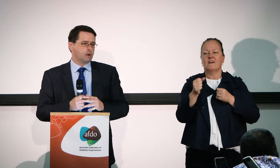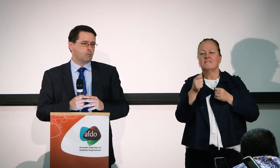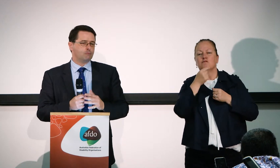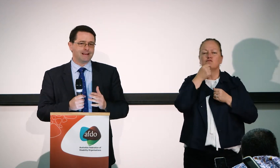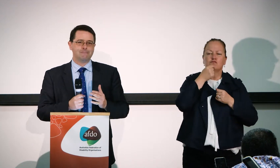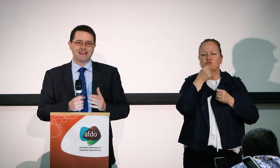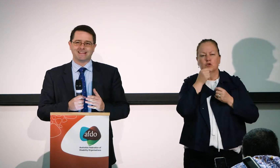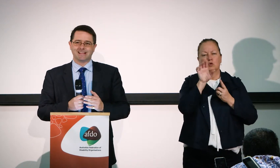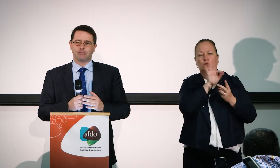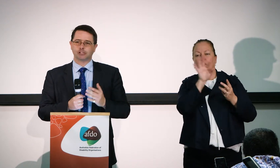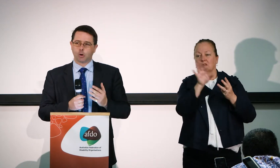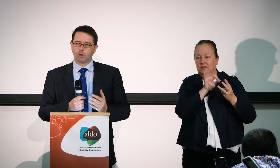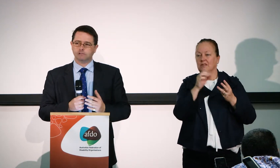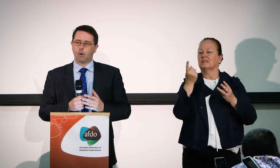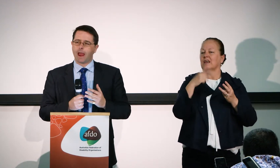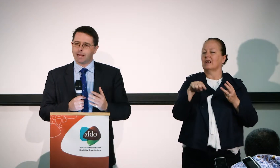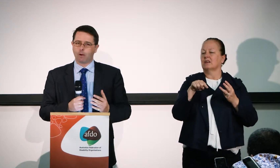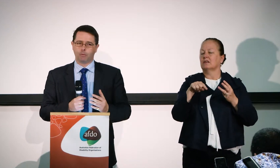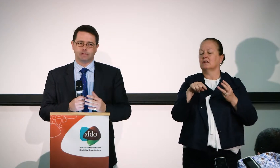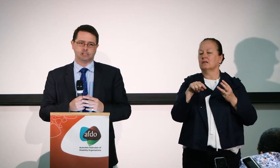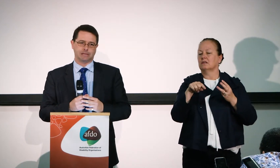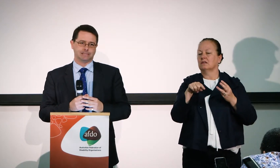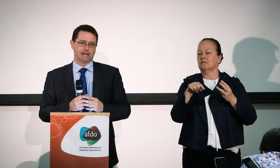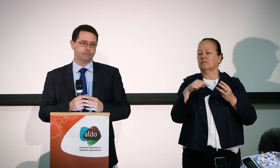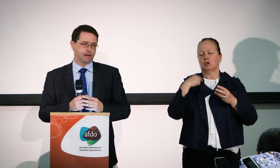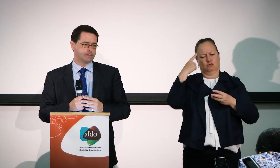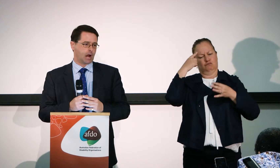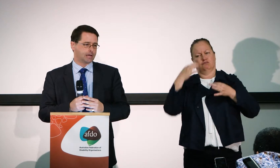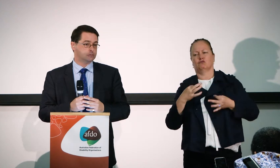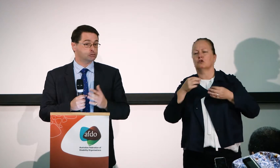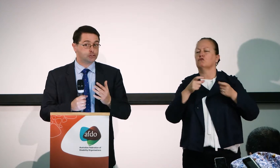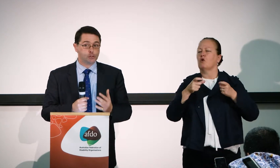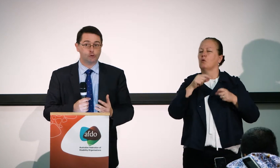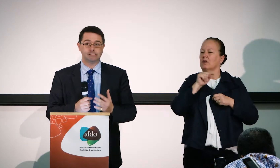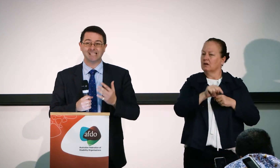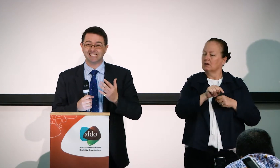We really mean the choice for anyone with a disability in the NDIS